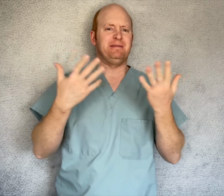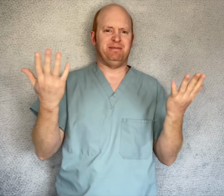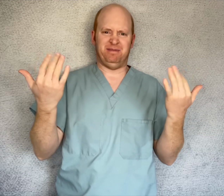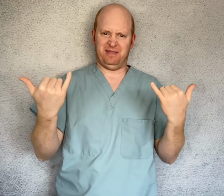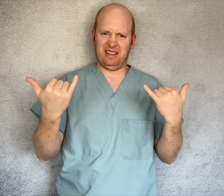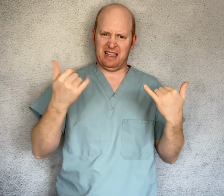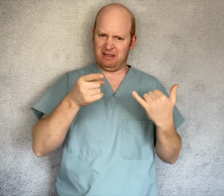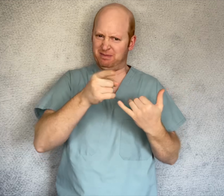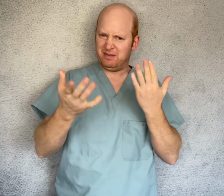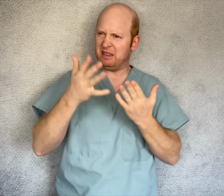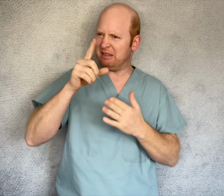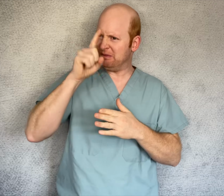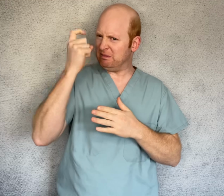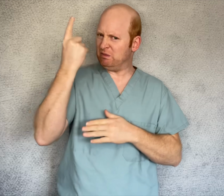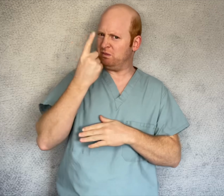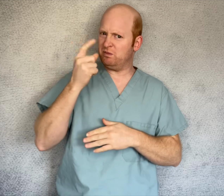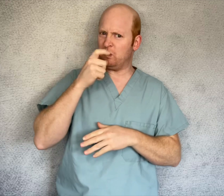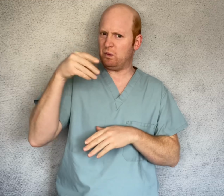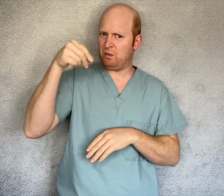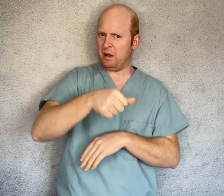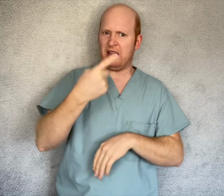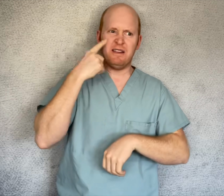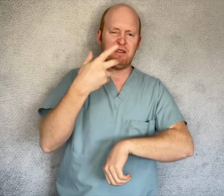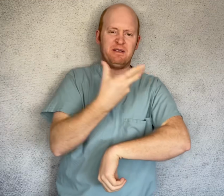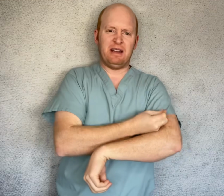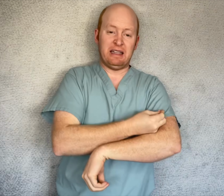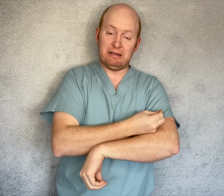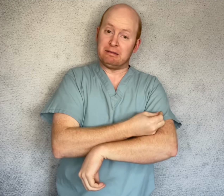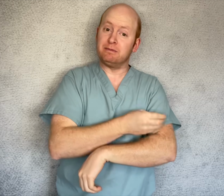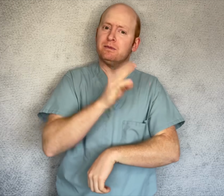Maybe you're wondering who pays for vaccines?